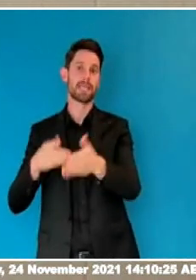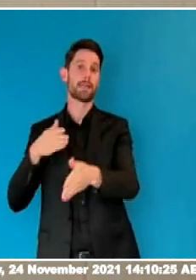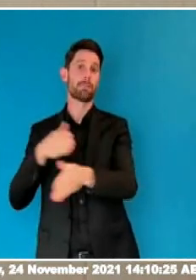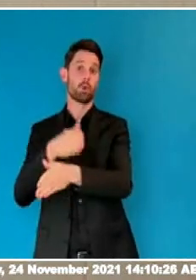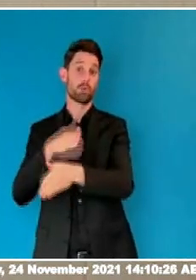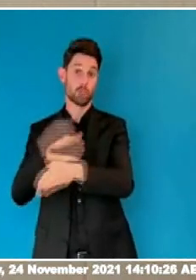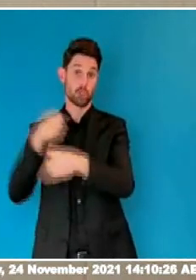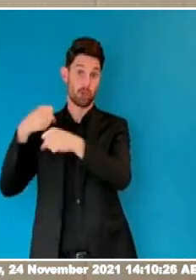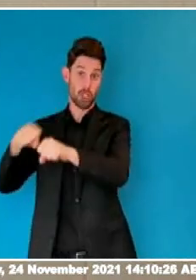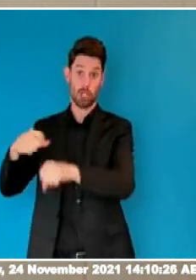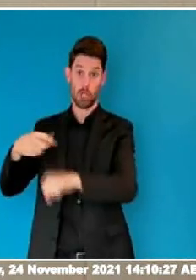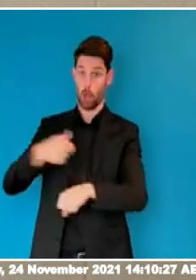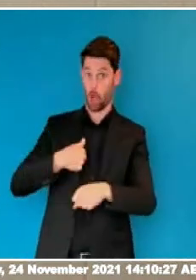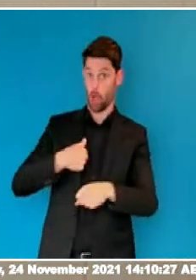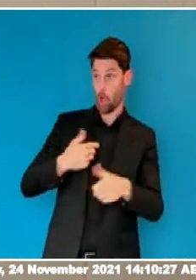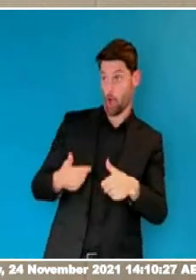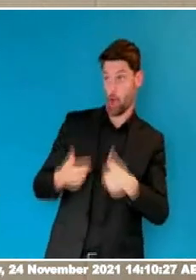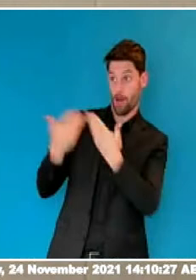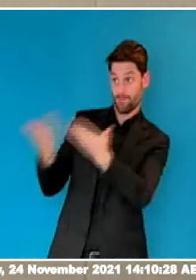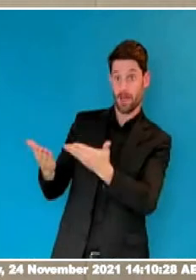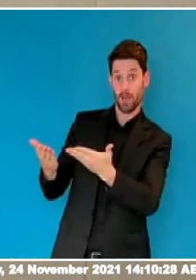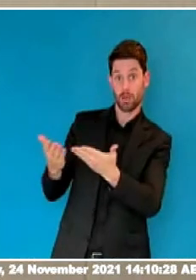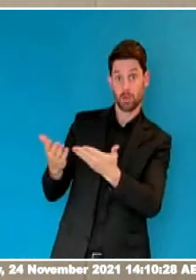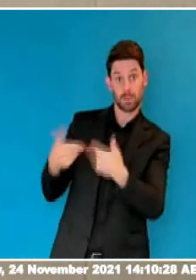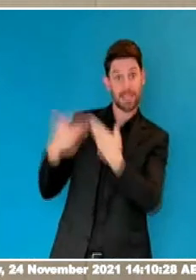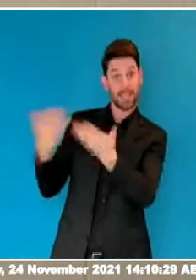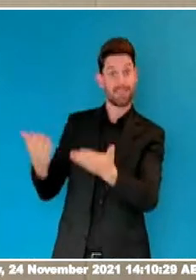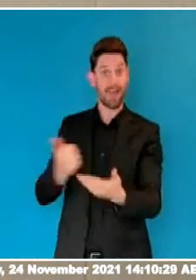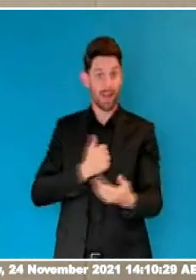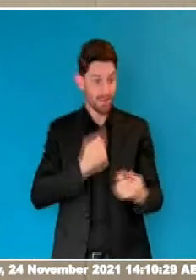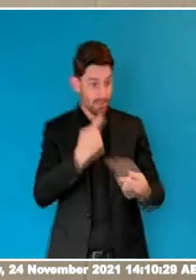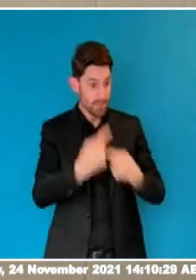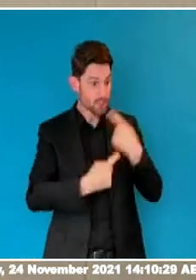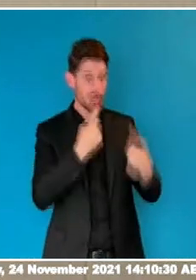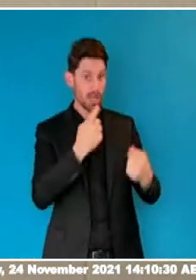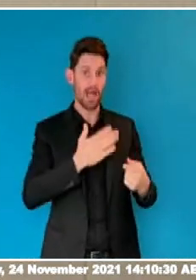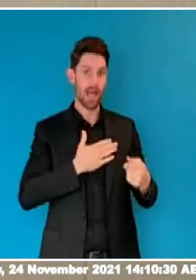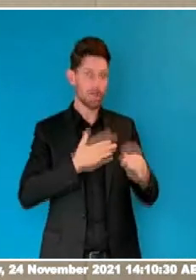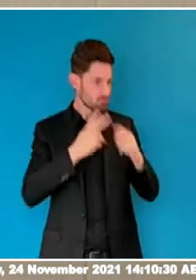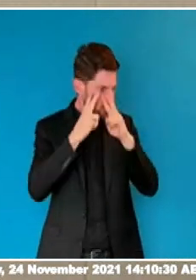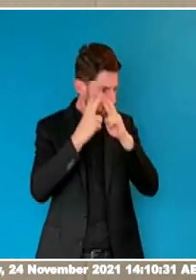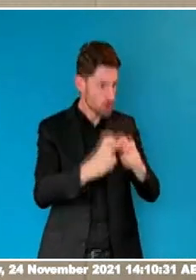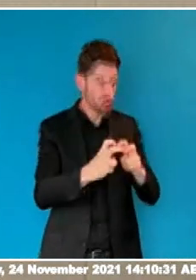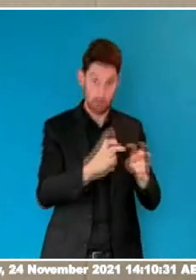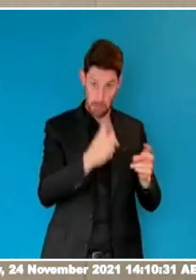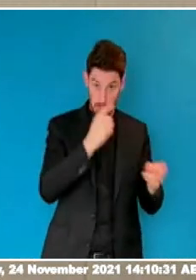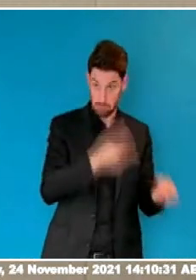provide our insights, research and findings to support their work, which is obviously